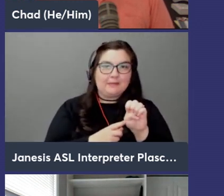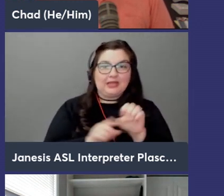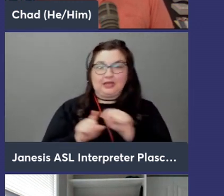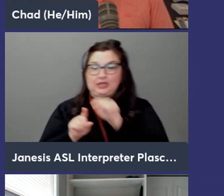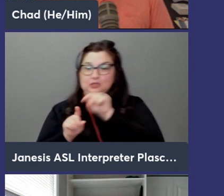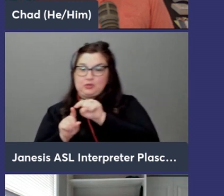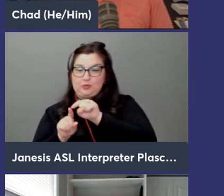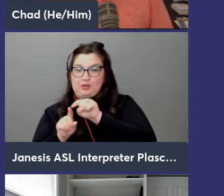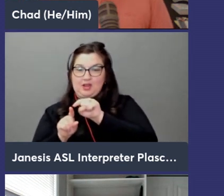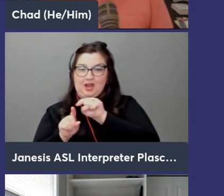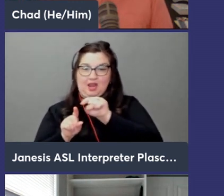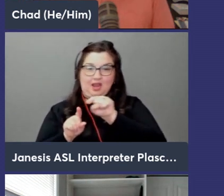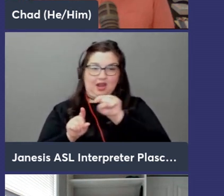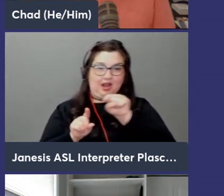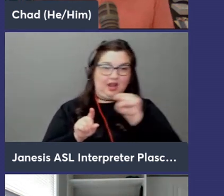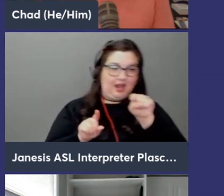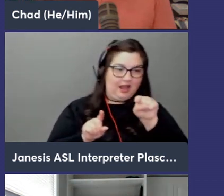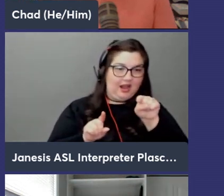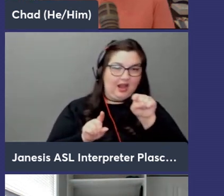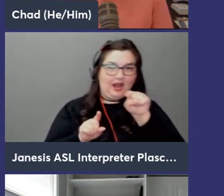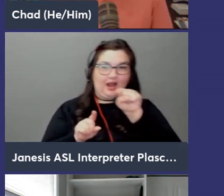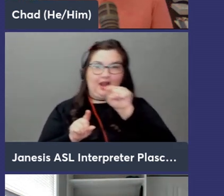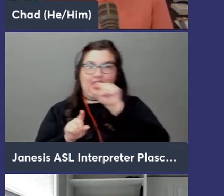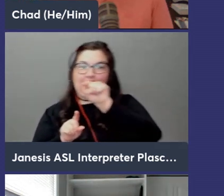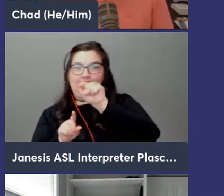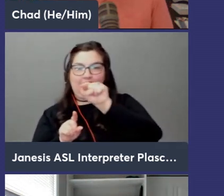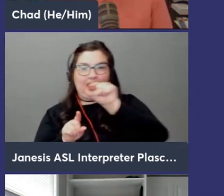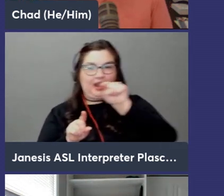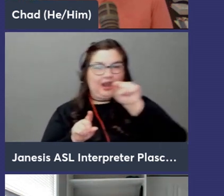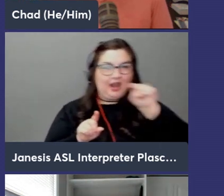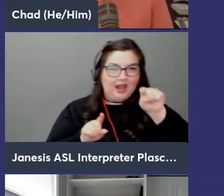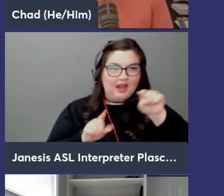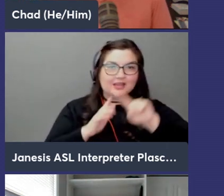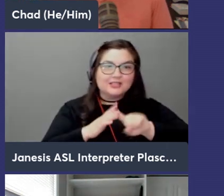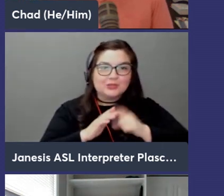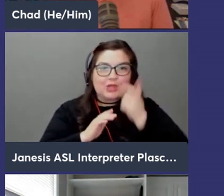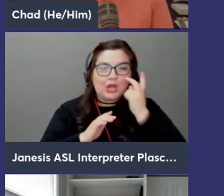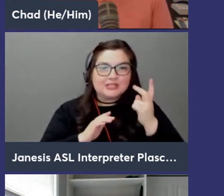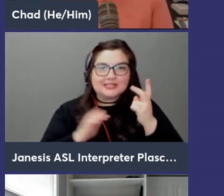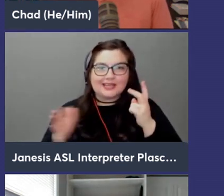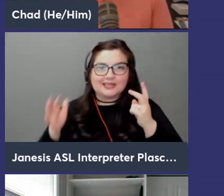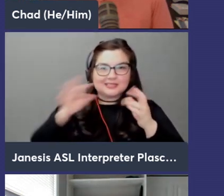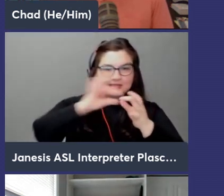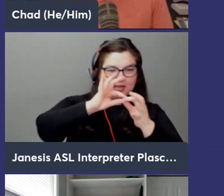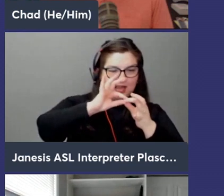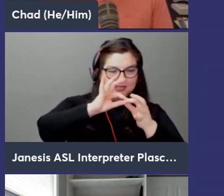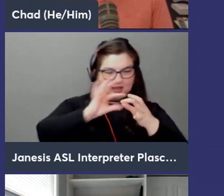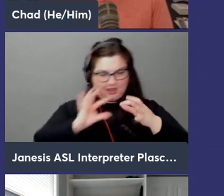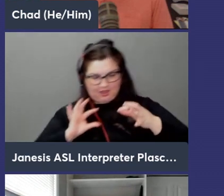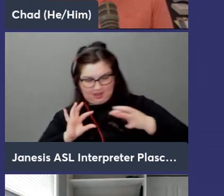and we wanna start traversing these edges to start seeing what's connected to this, what's using these policies,